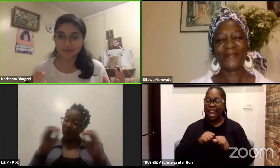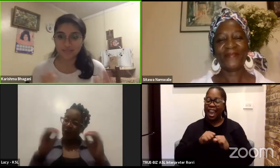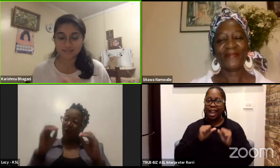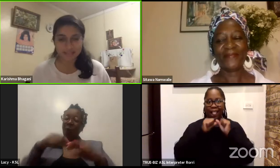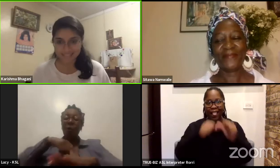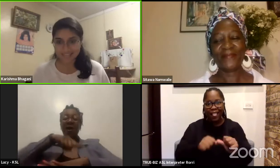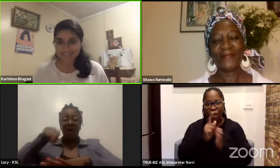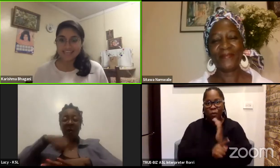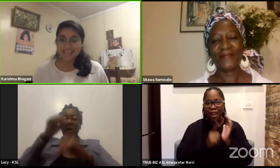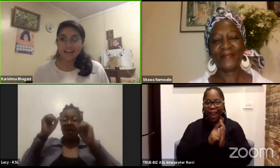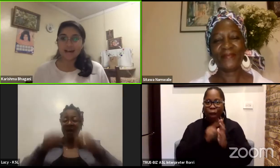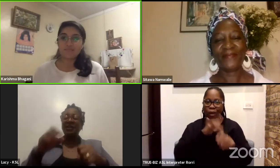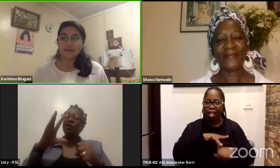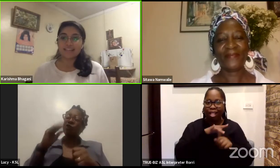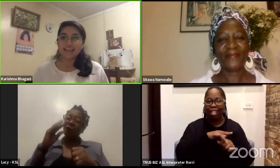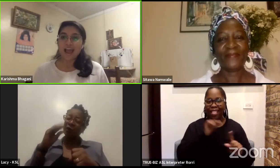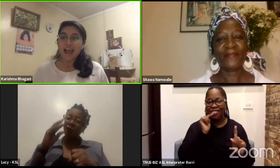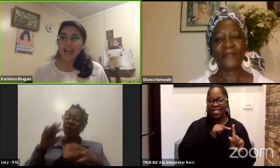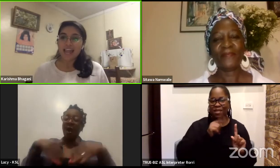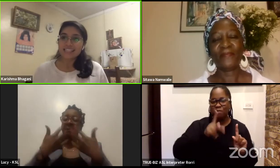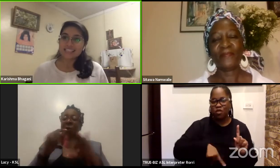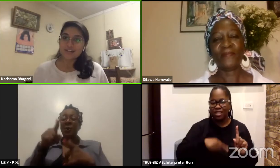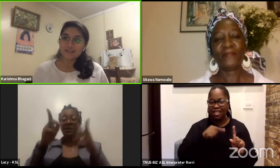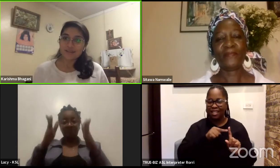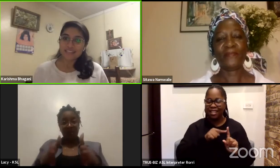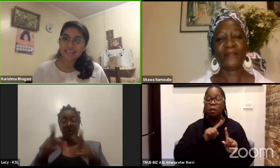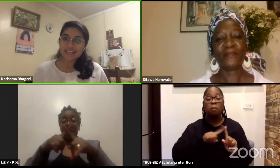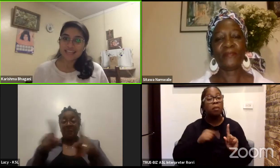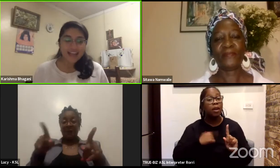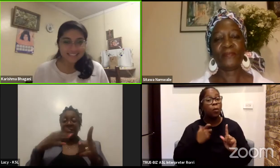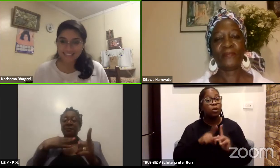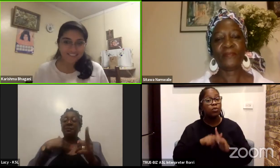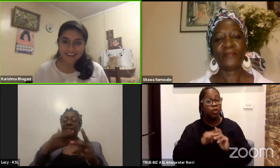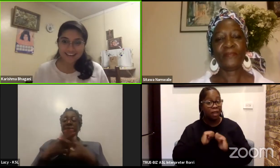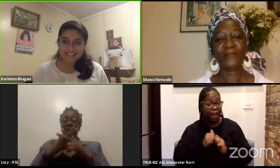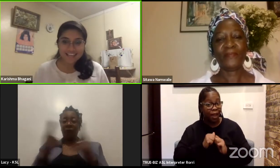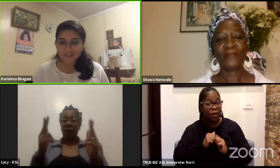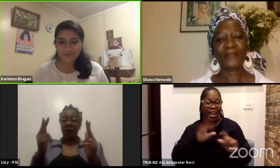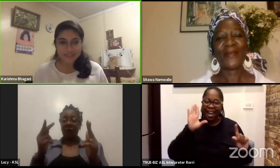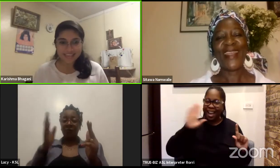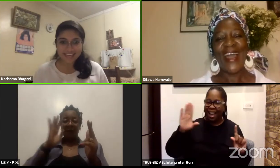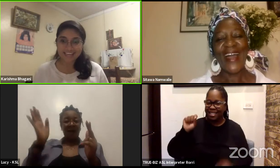about this person, but I'd like to start off by saying, hi Sitawa, thank you for being here,